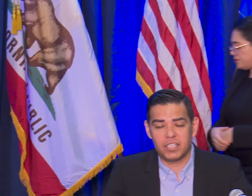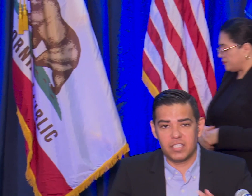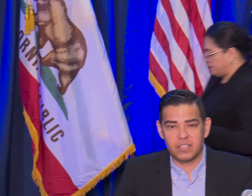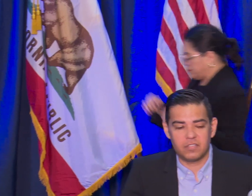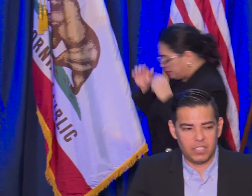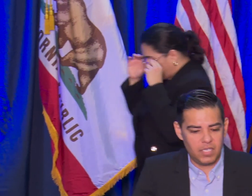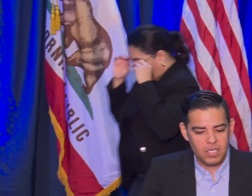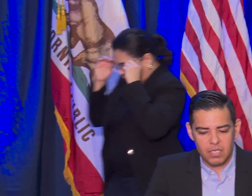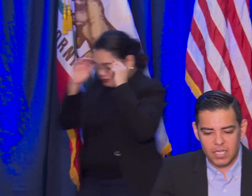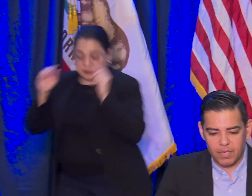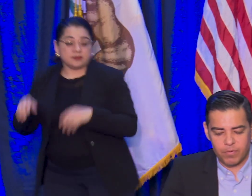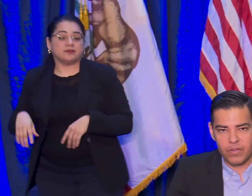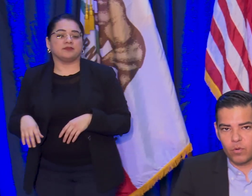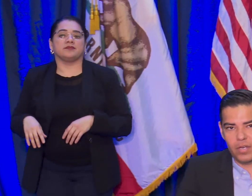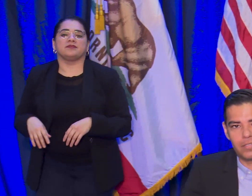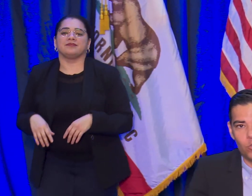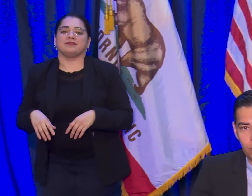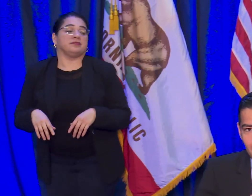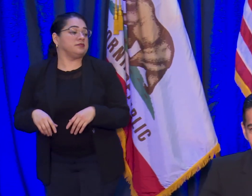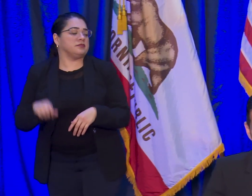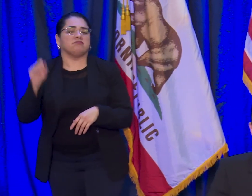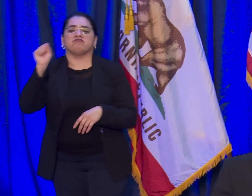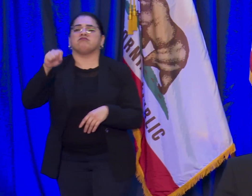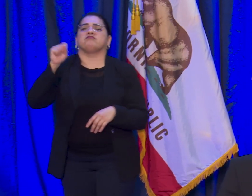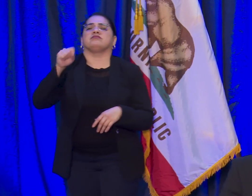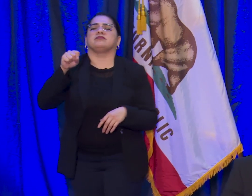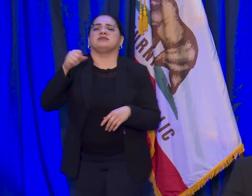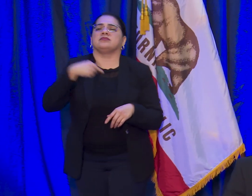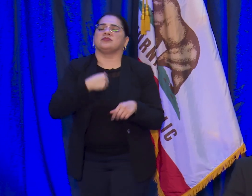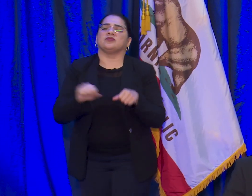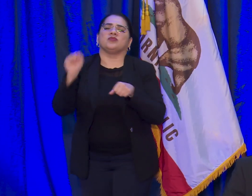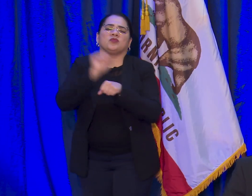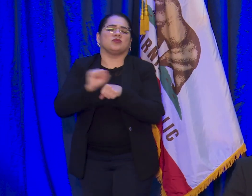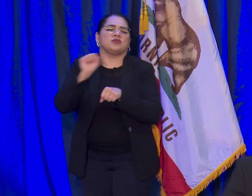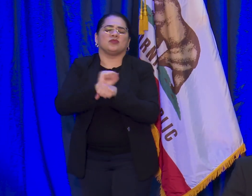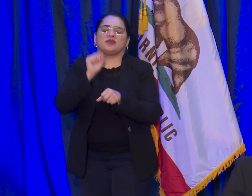the grease se but five water it's good shell a direction to LA ciudad de estado